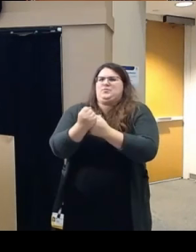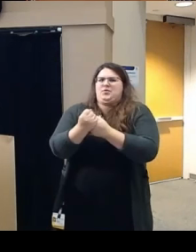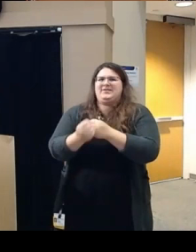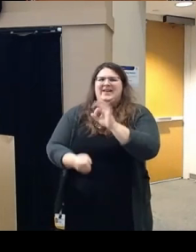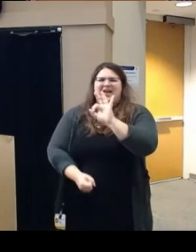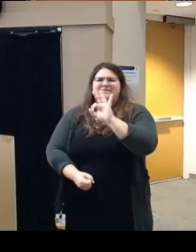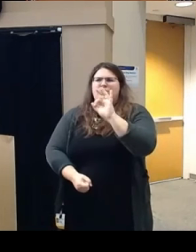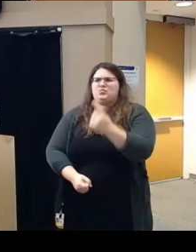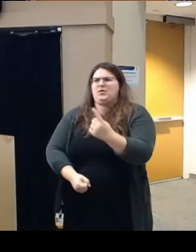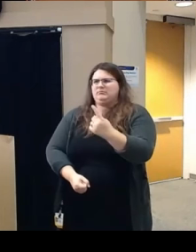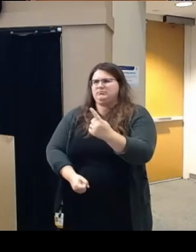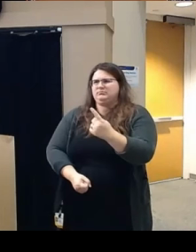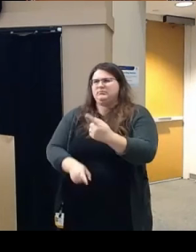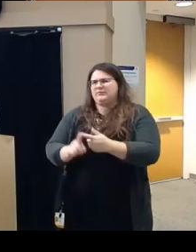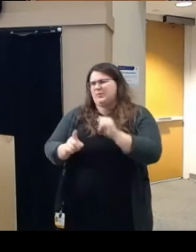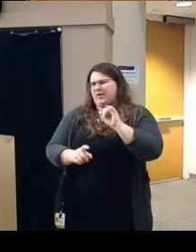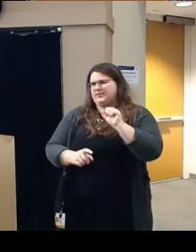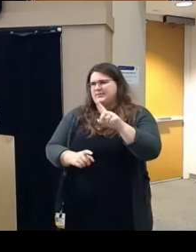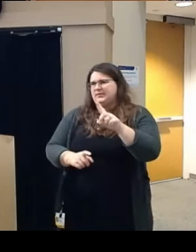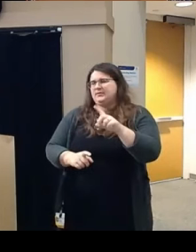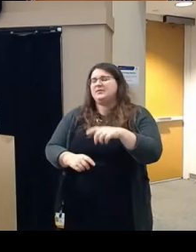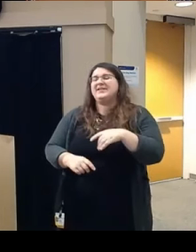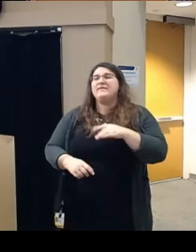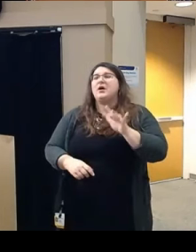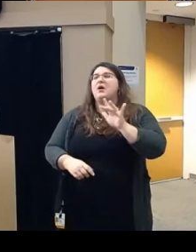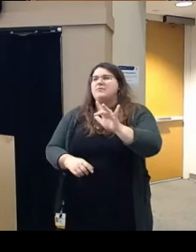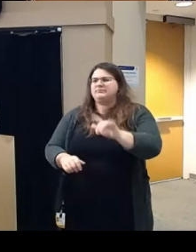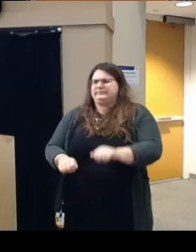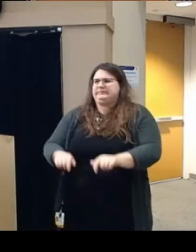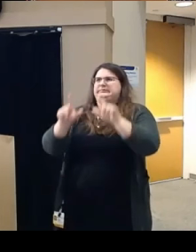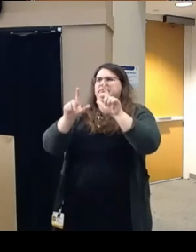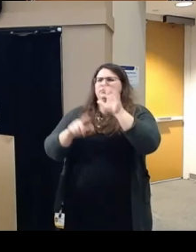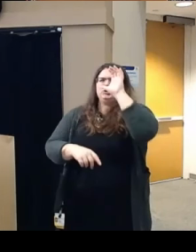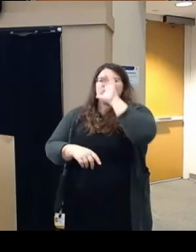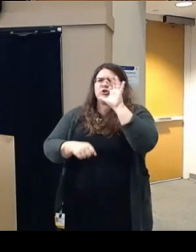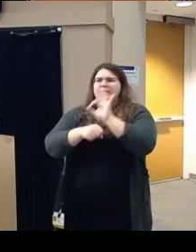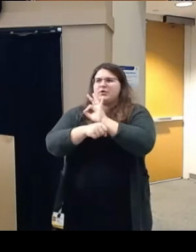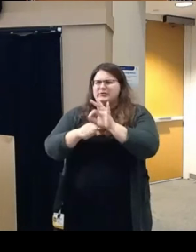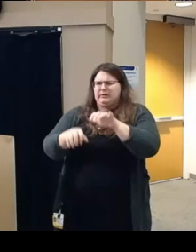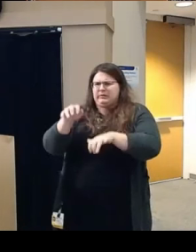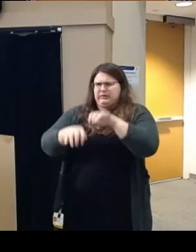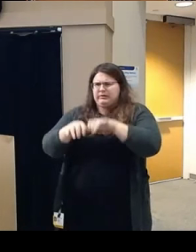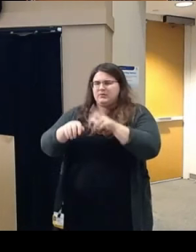like a chat or a a search function where you can type something in and get some answers for it but